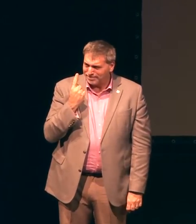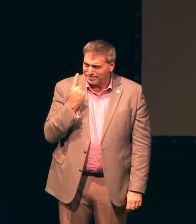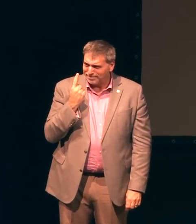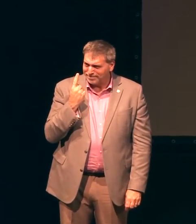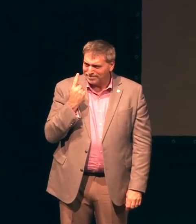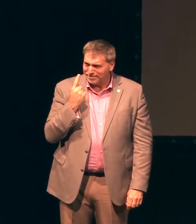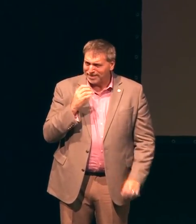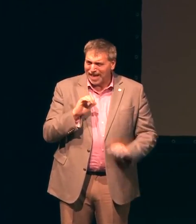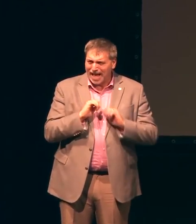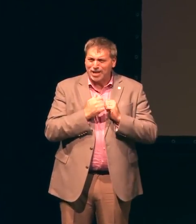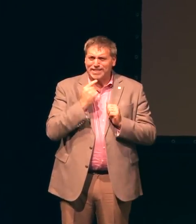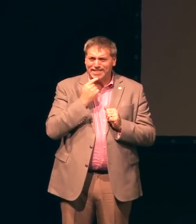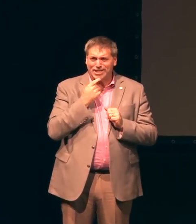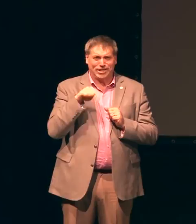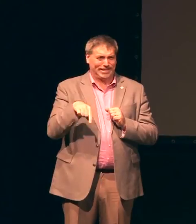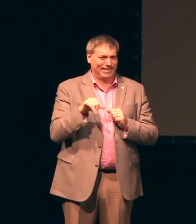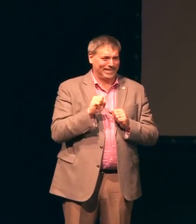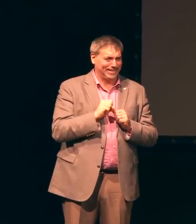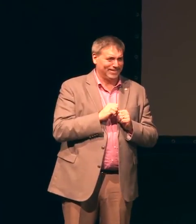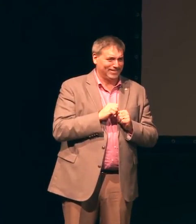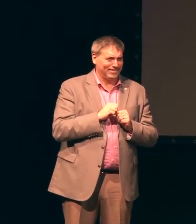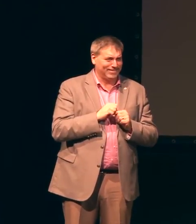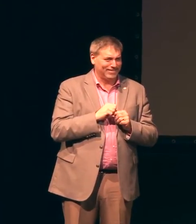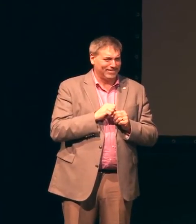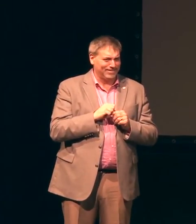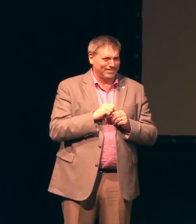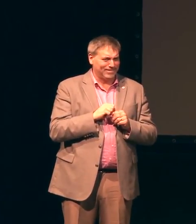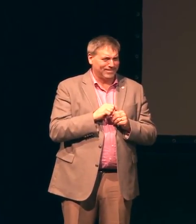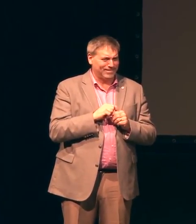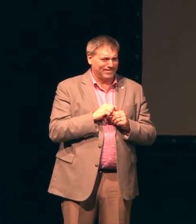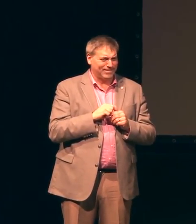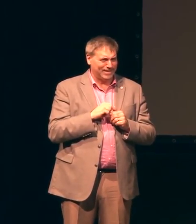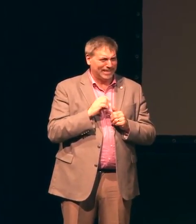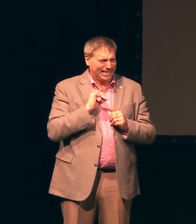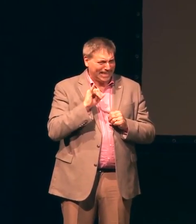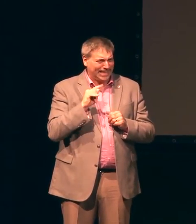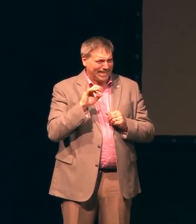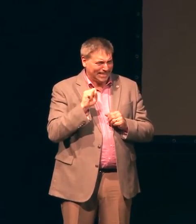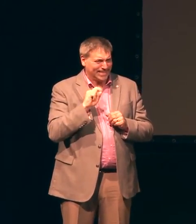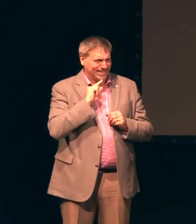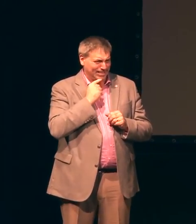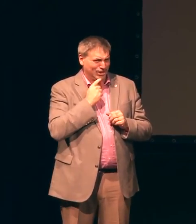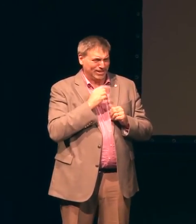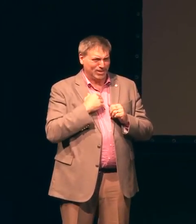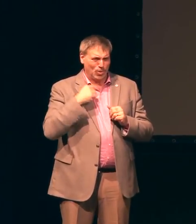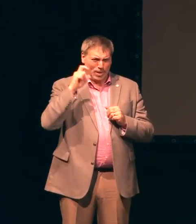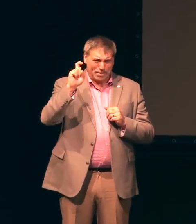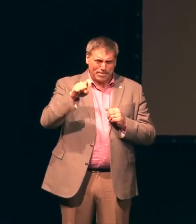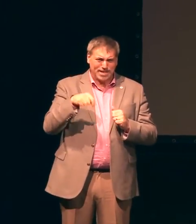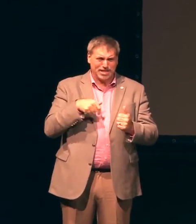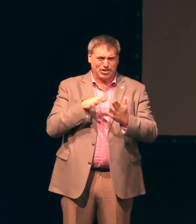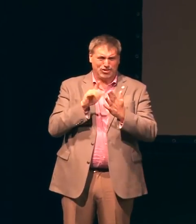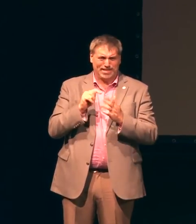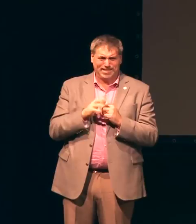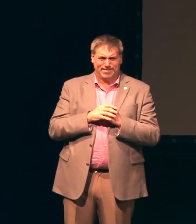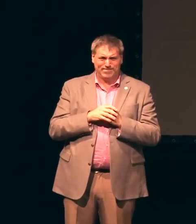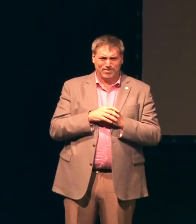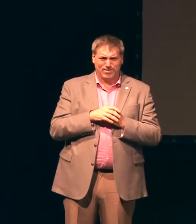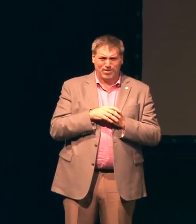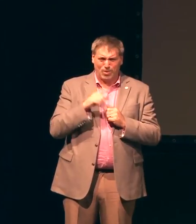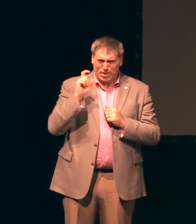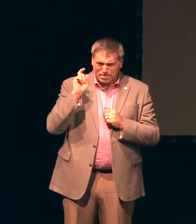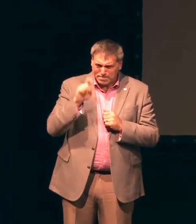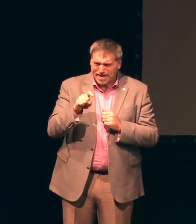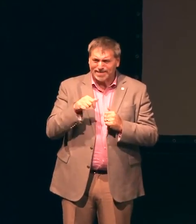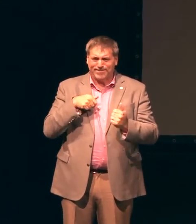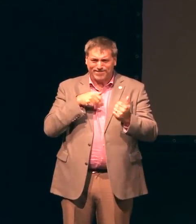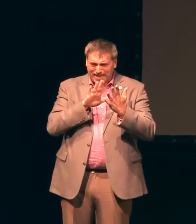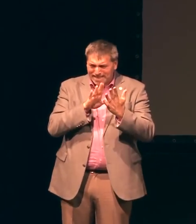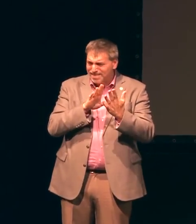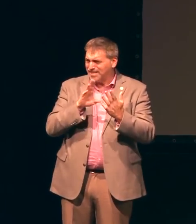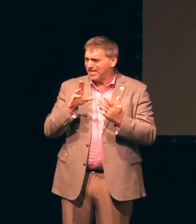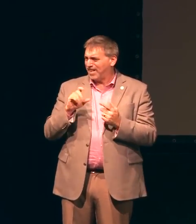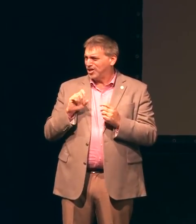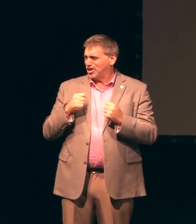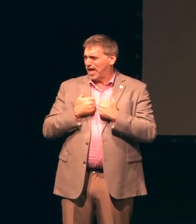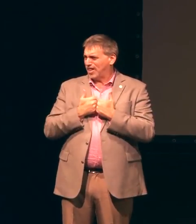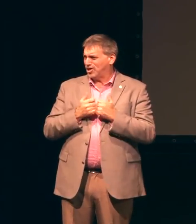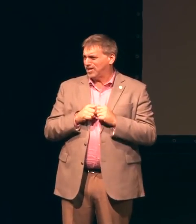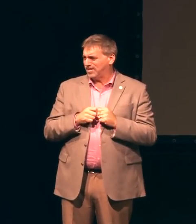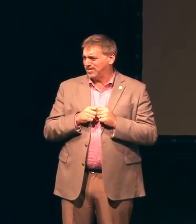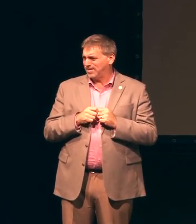understand how serious this is. It is serious. We must address it. We must face this